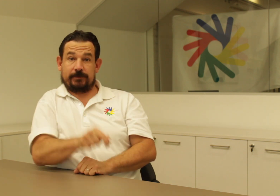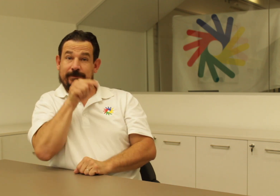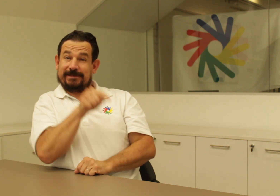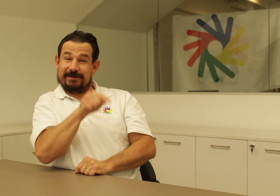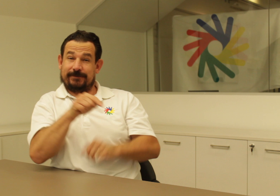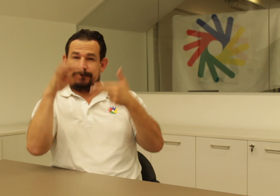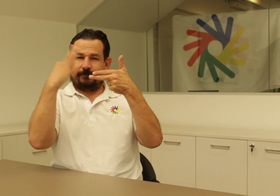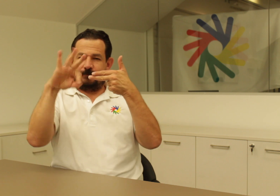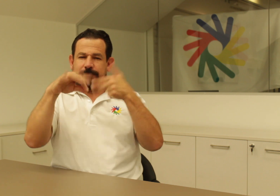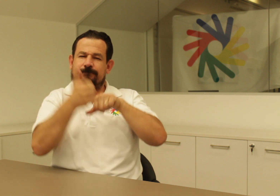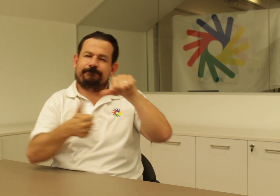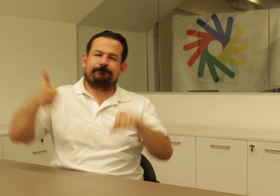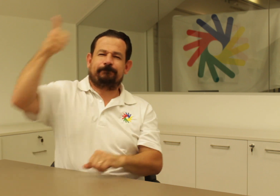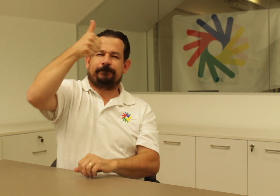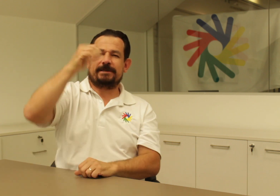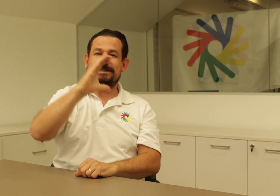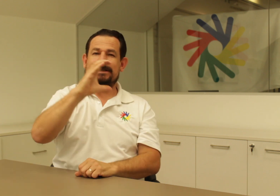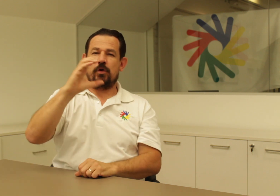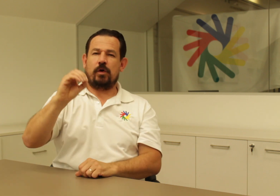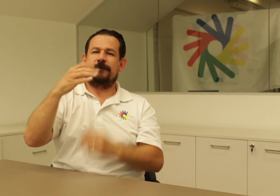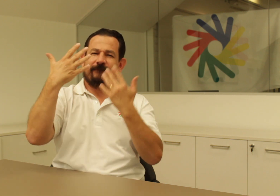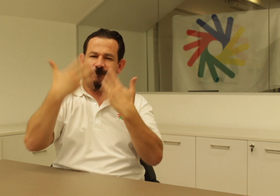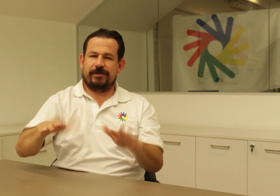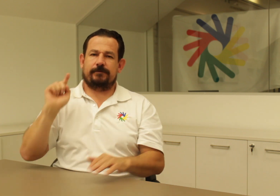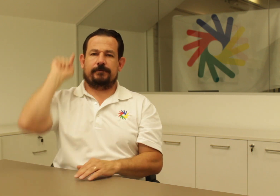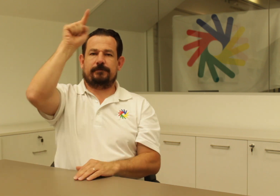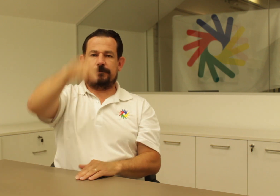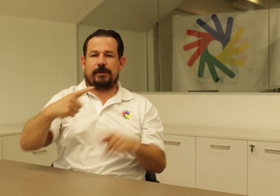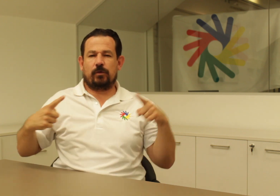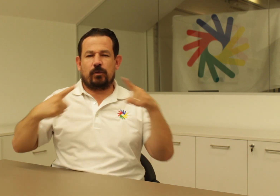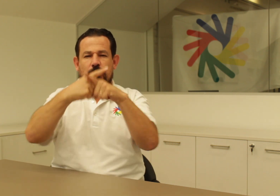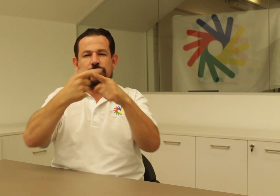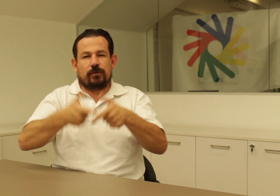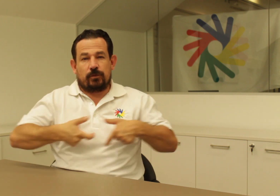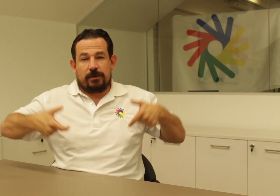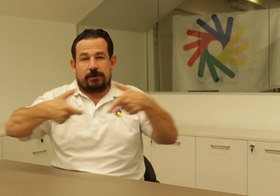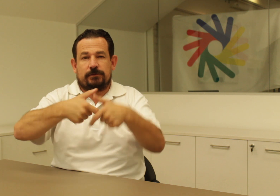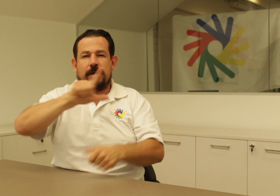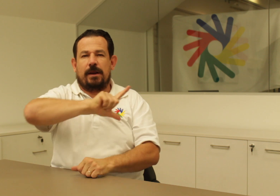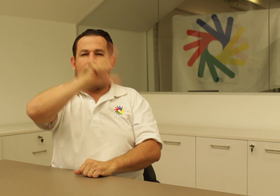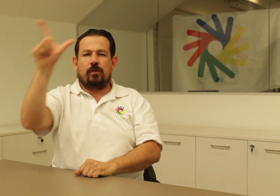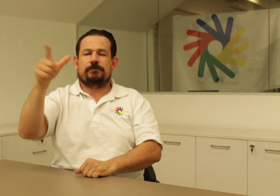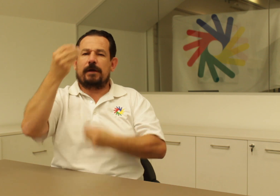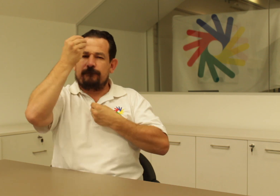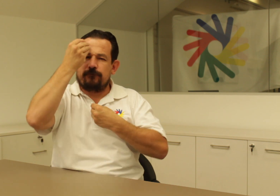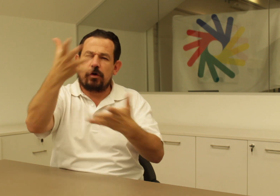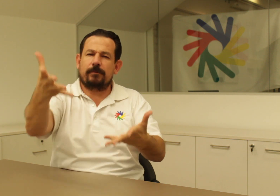The person, the CBDS was at the Extraordinary Congress in Lausanne